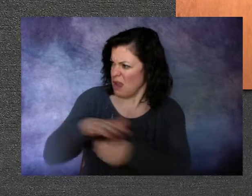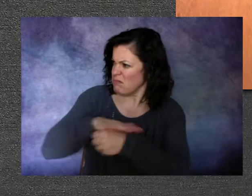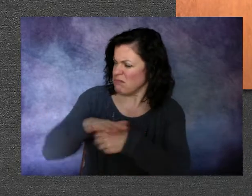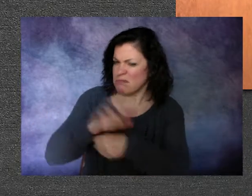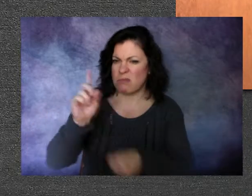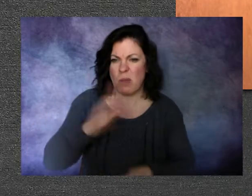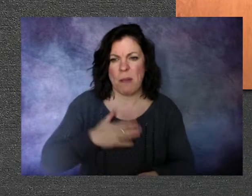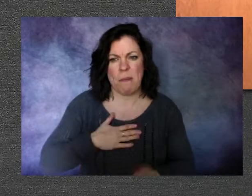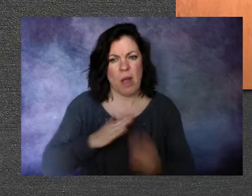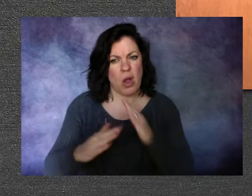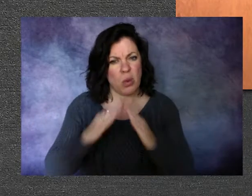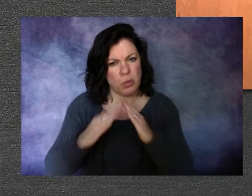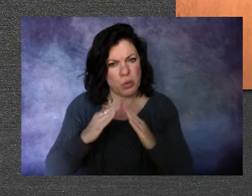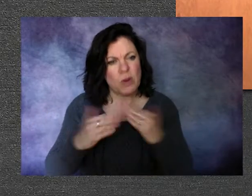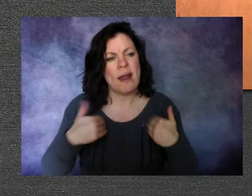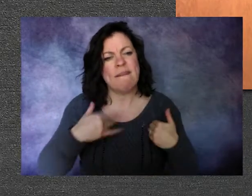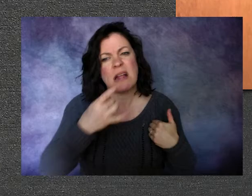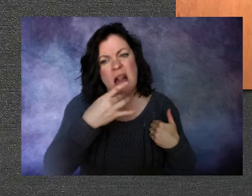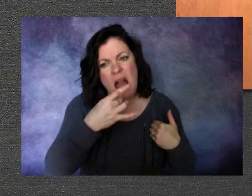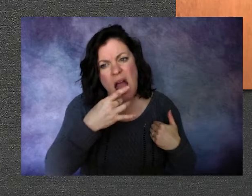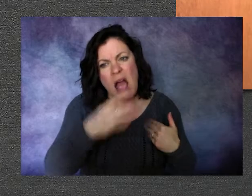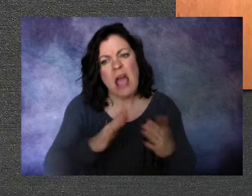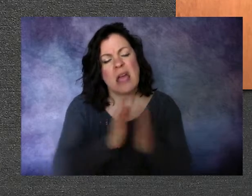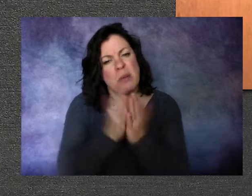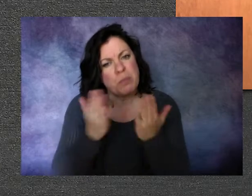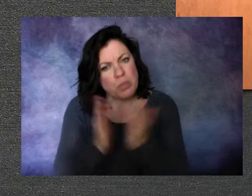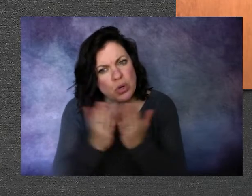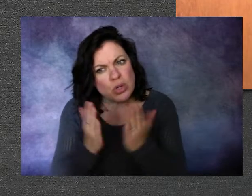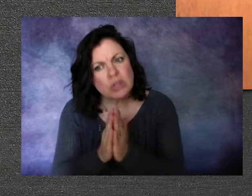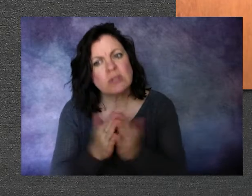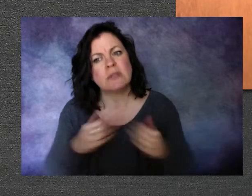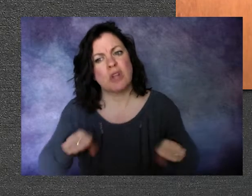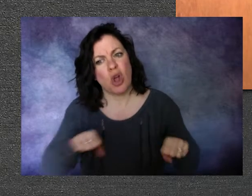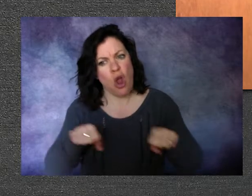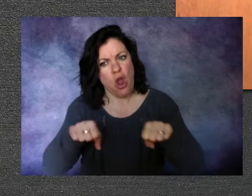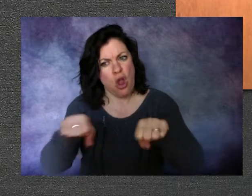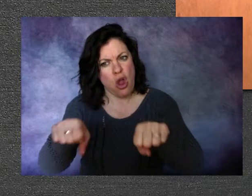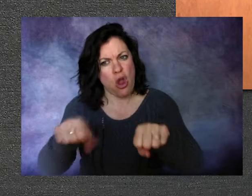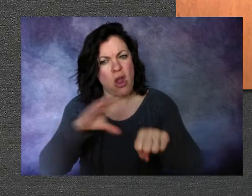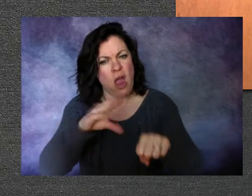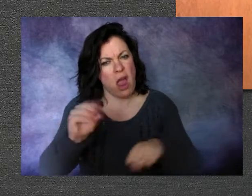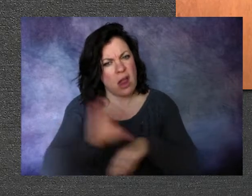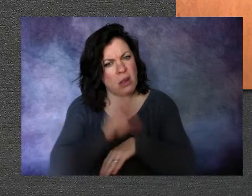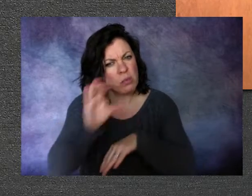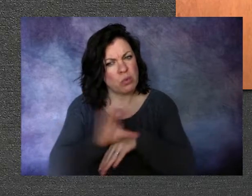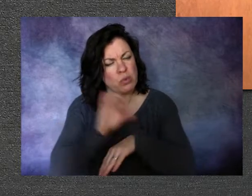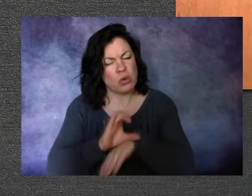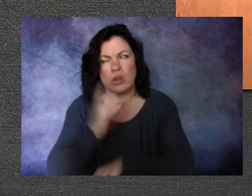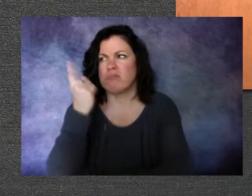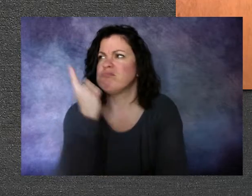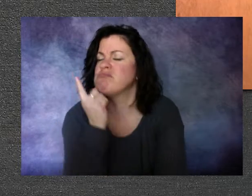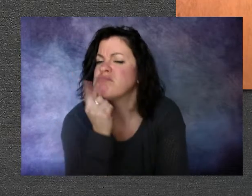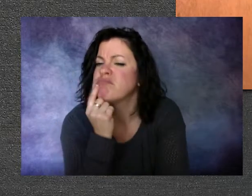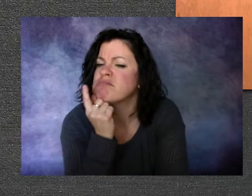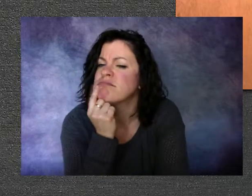a cart, some books, and a community, and some computers I mean. Oh my goodness, I don't know.